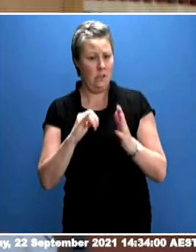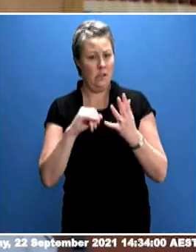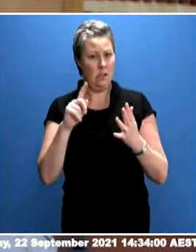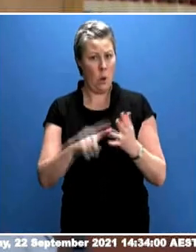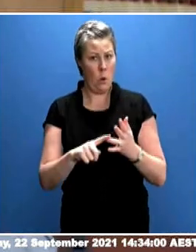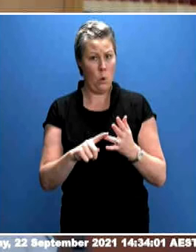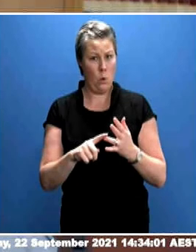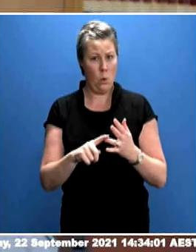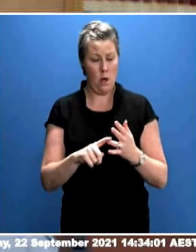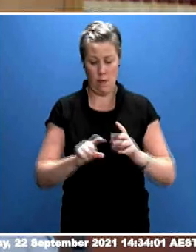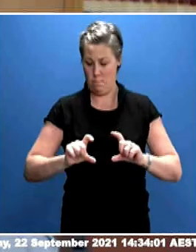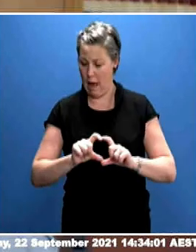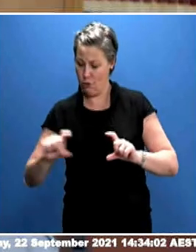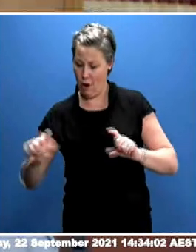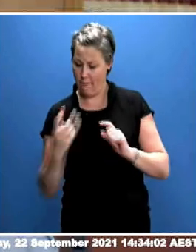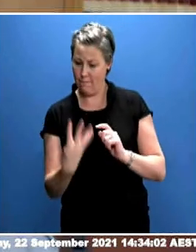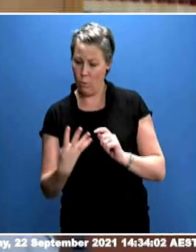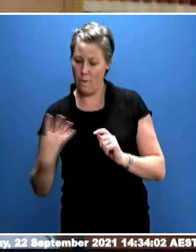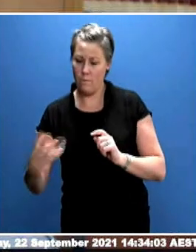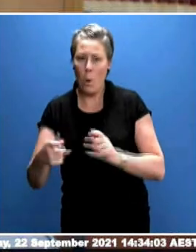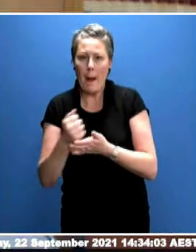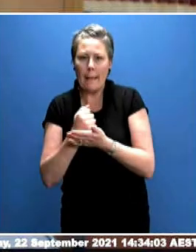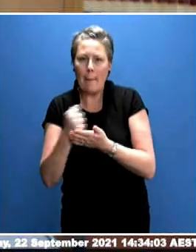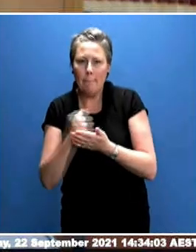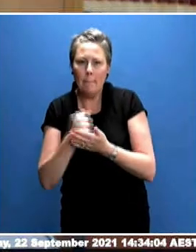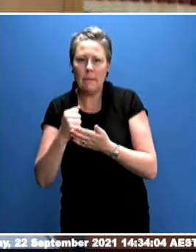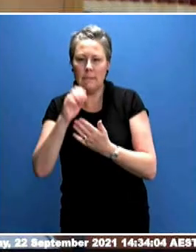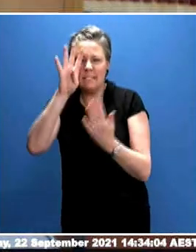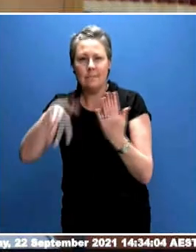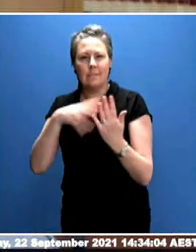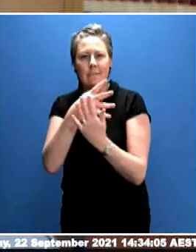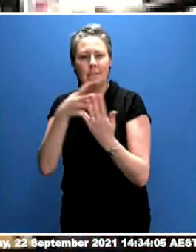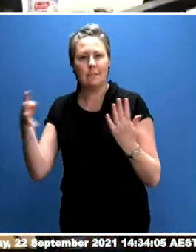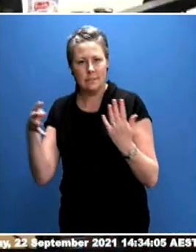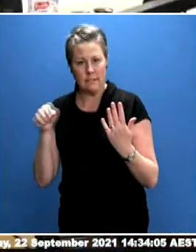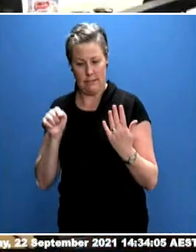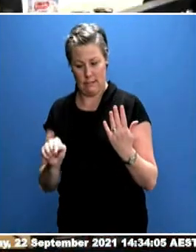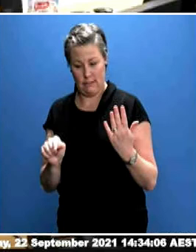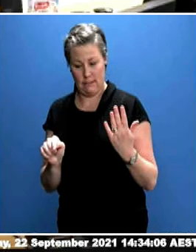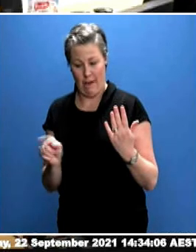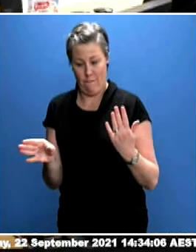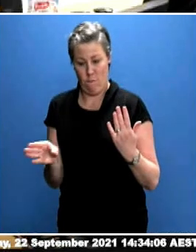paragraph are essentially drawn from, well, what's recorded on their file with